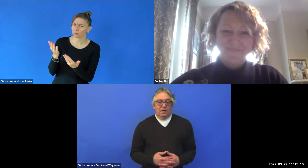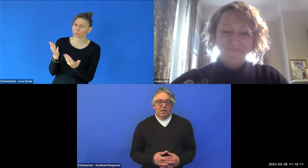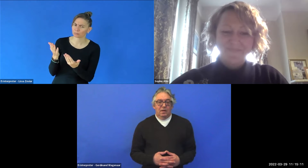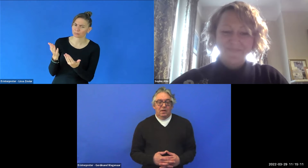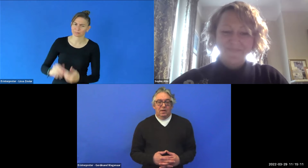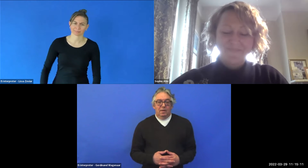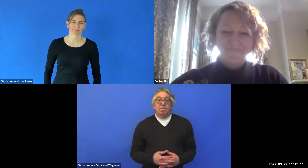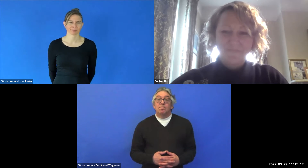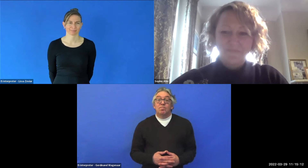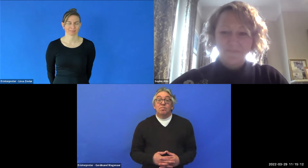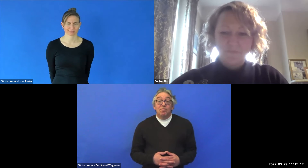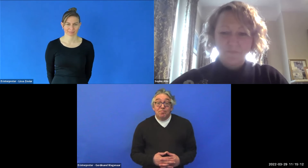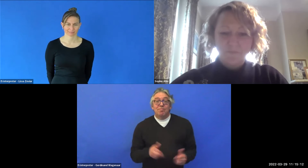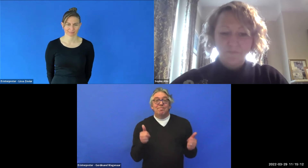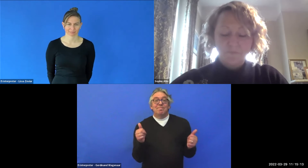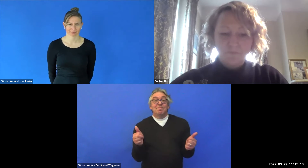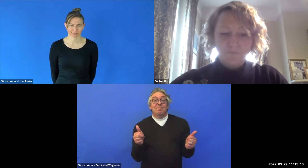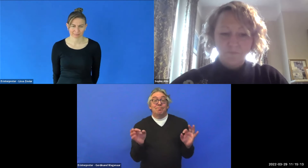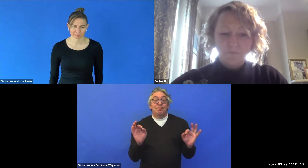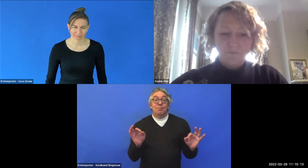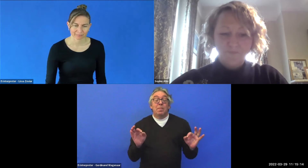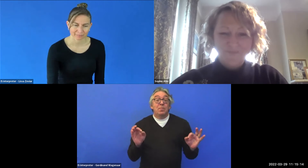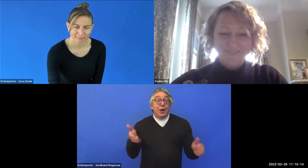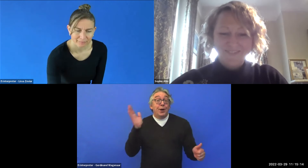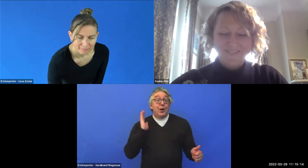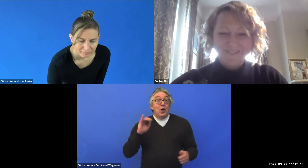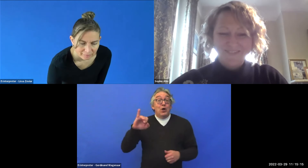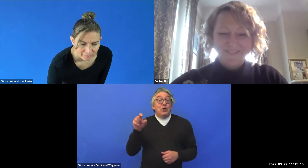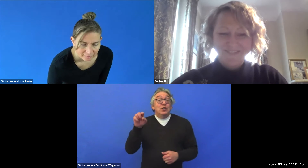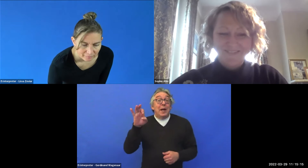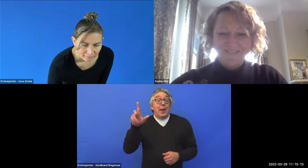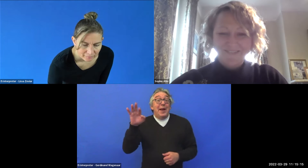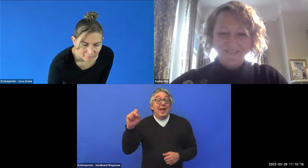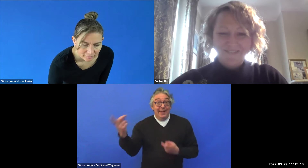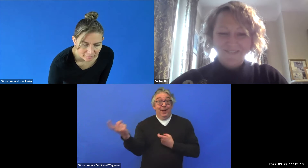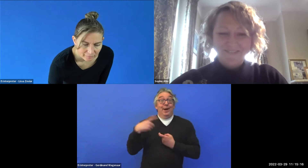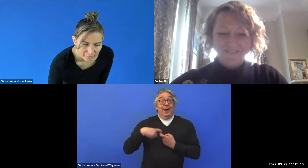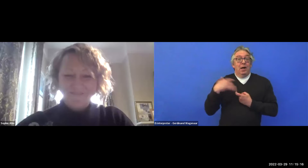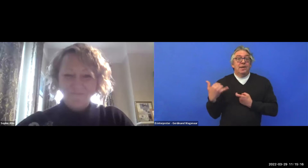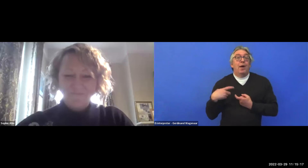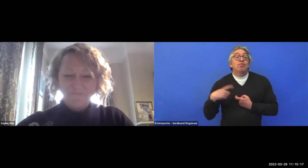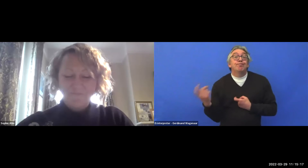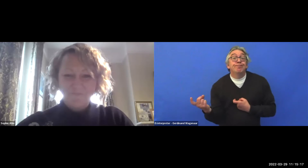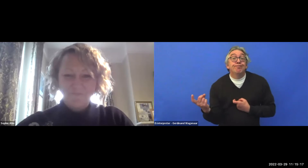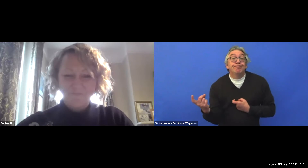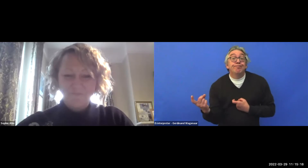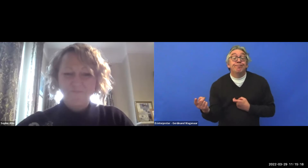We had Jacqueline. Unfortunately, she left. We're going to reconnect with her quickly.